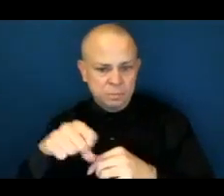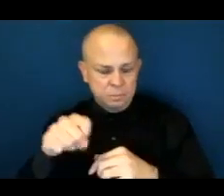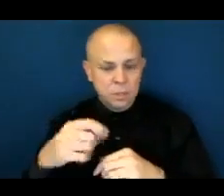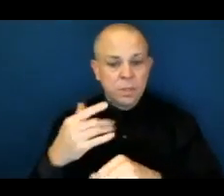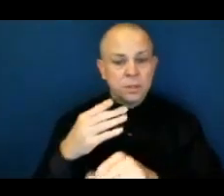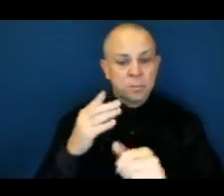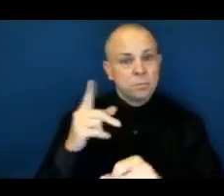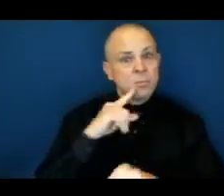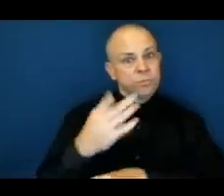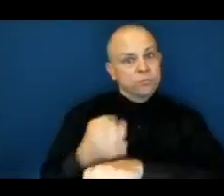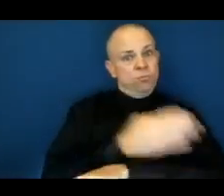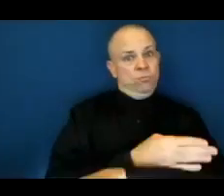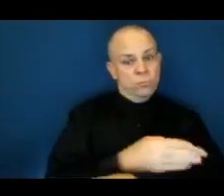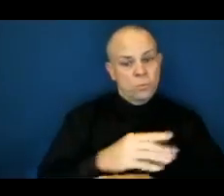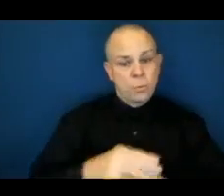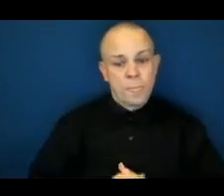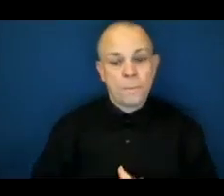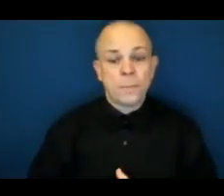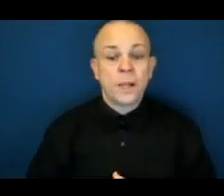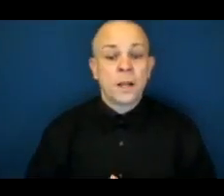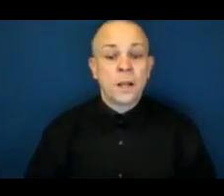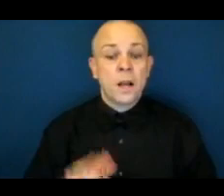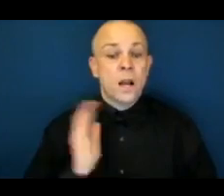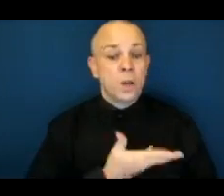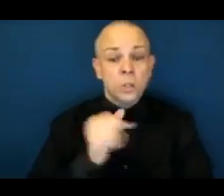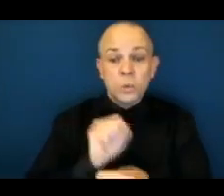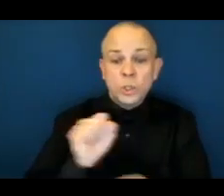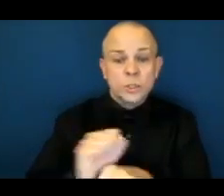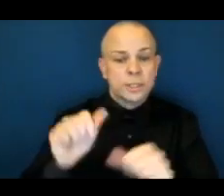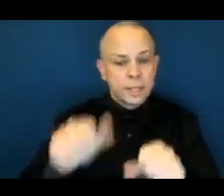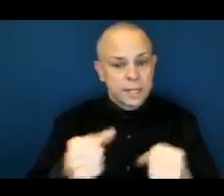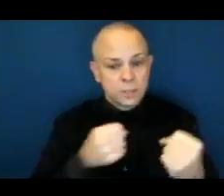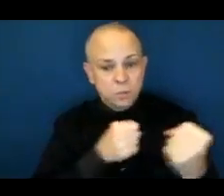traffic and be able to just continue to gain on that prep work getting this in